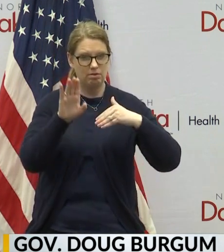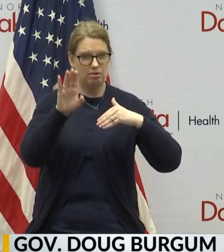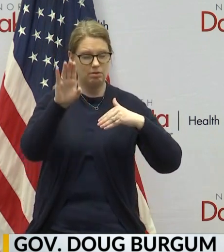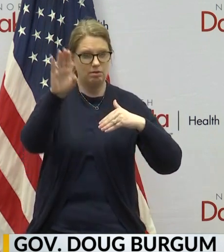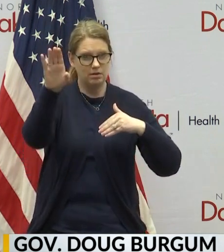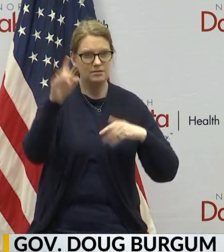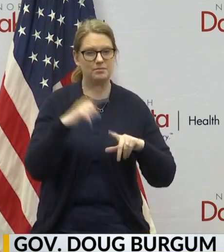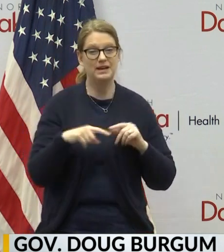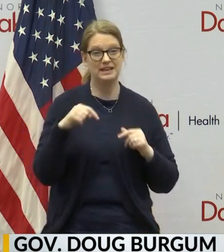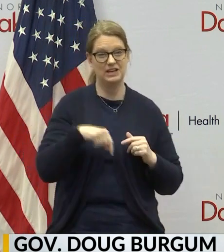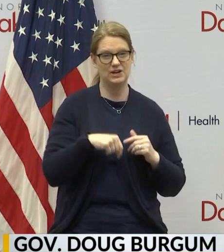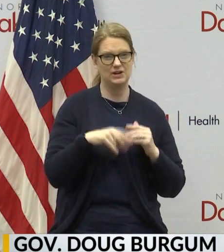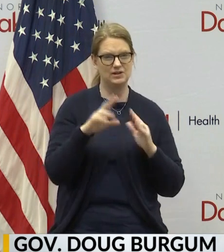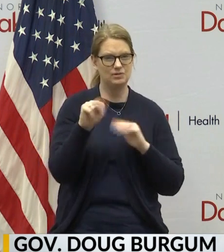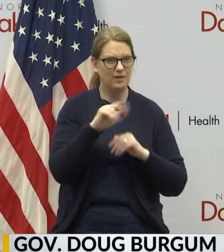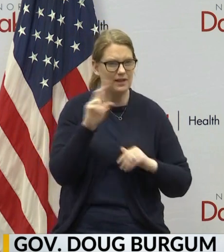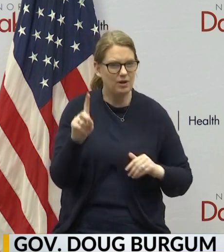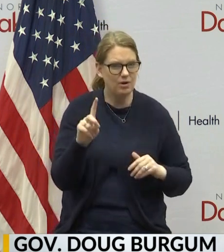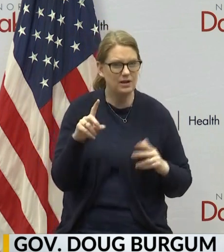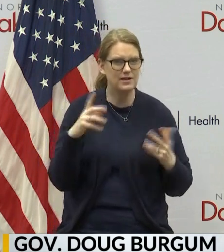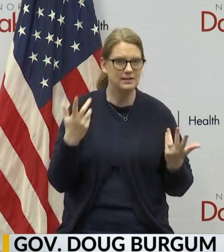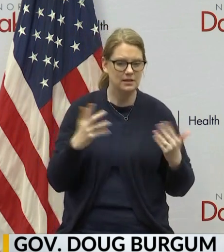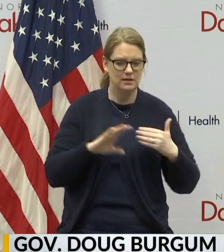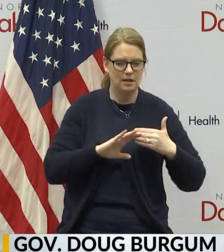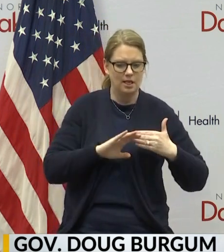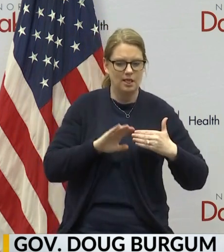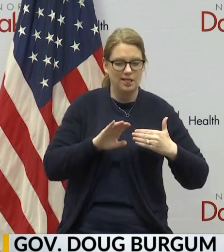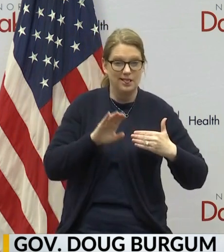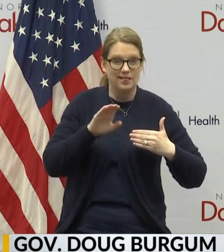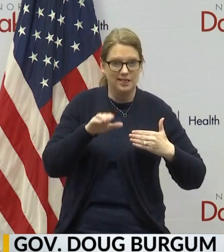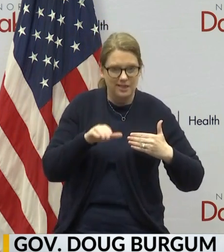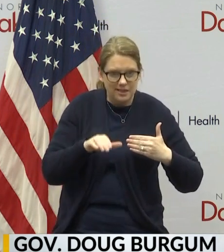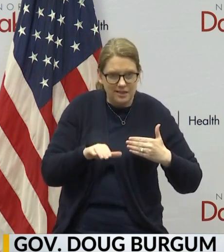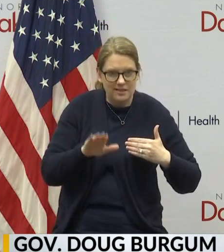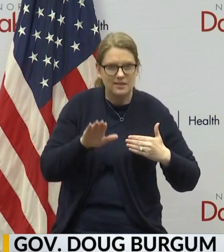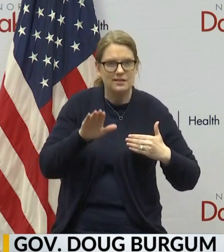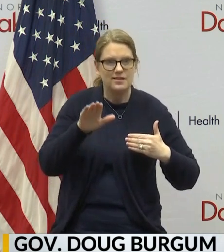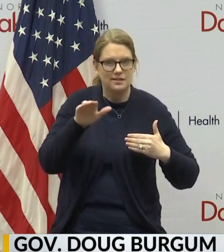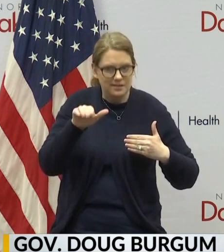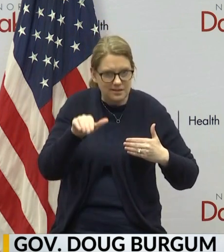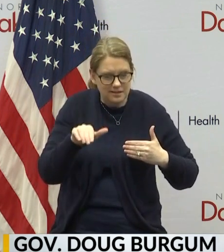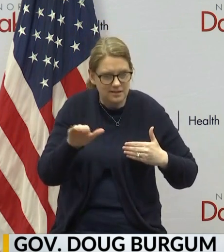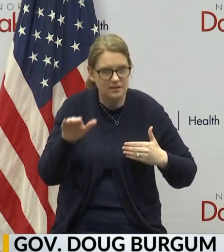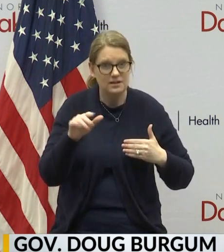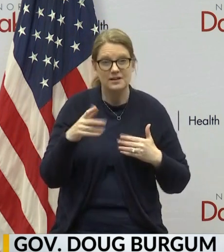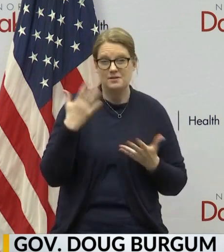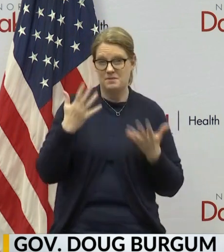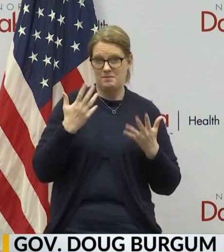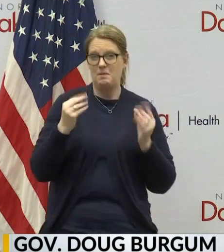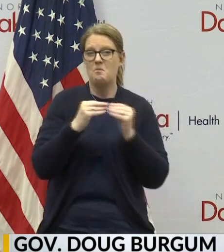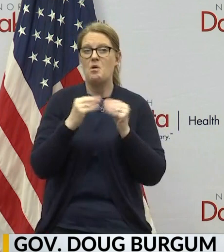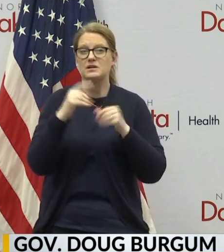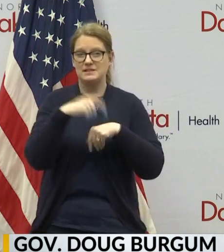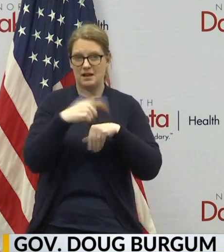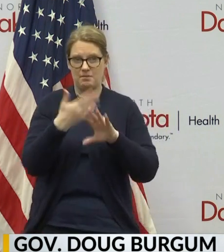GET TO THAT POINT WHERE THE CURVE STARTS GOING UP AND KEEPS GOING STRAIGHT UP, SO POSITIVE NEWS FOR NORTH DAKOTA THAT MAYBE